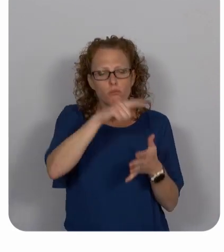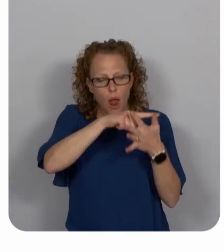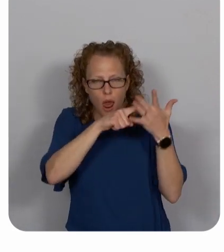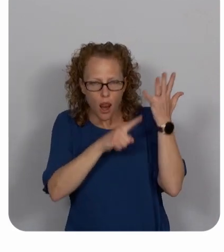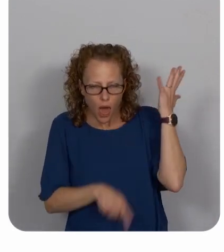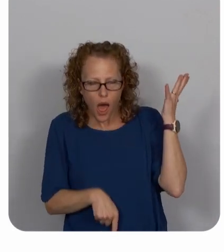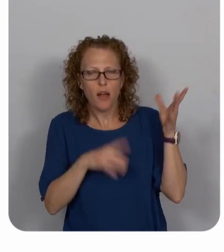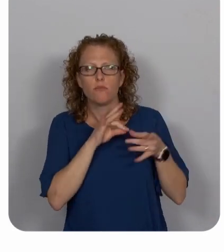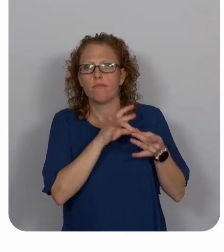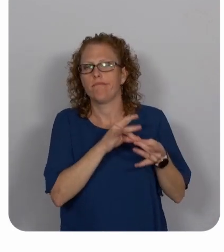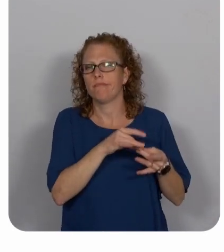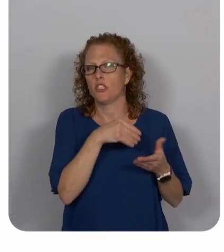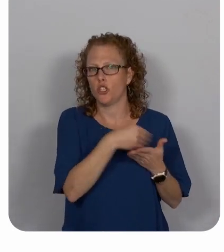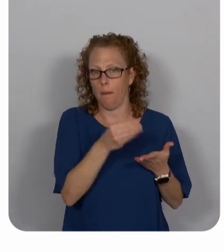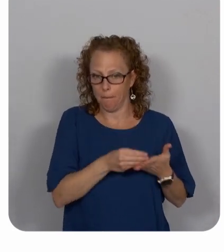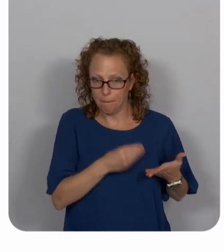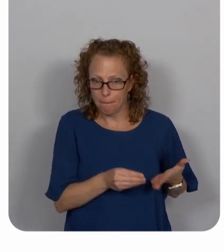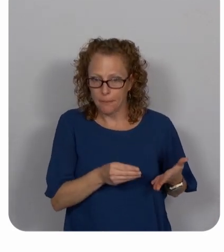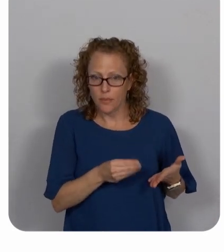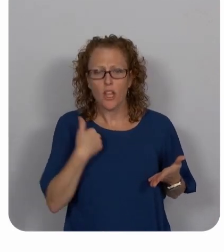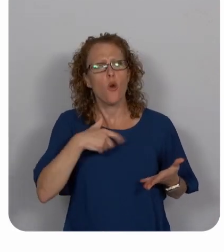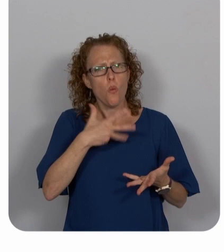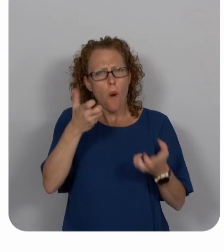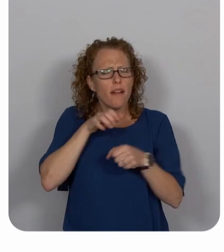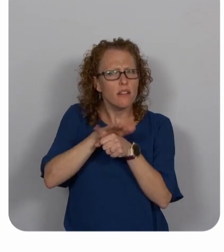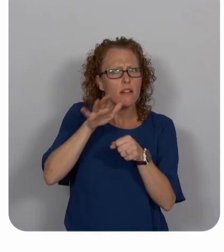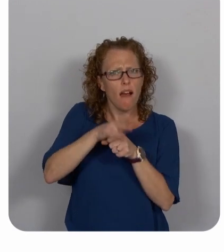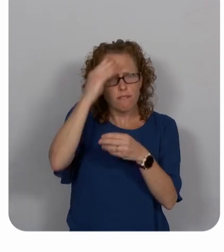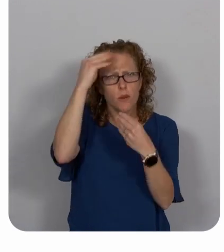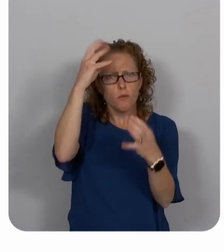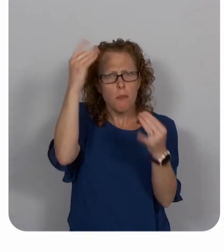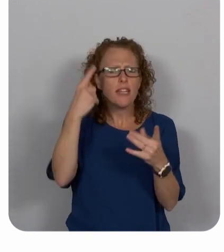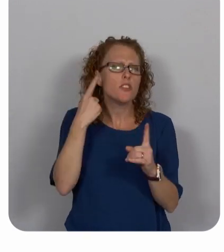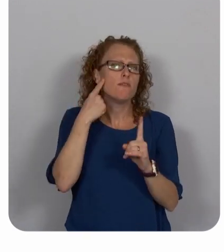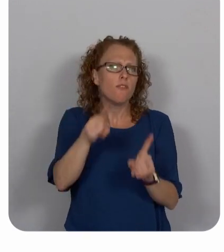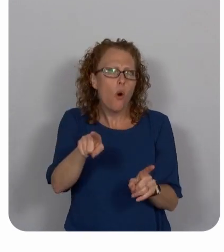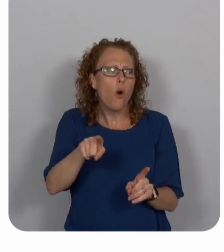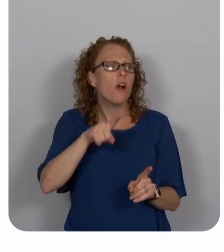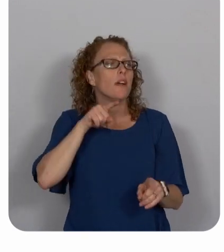We wanted the Copilot to have enough user context to offer smart suggestions.